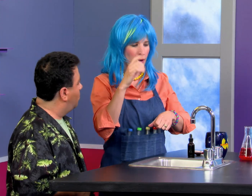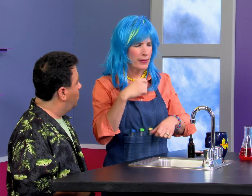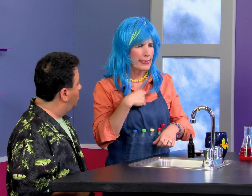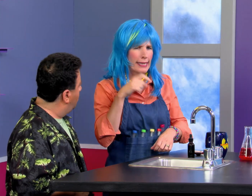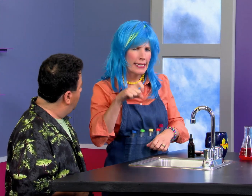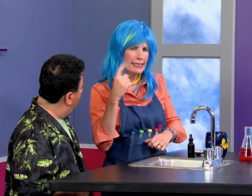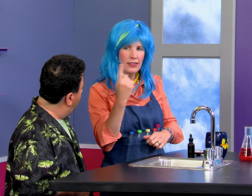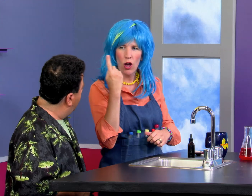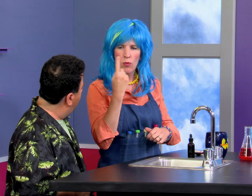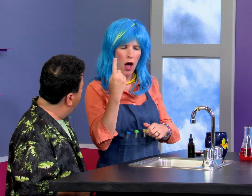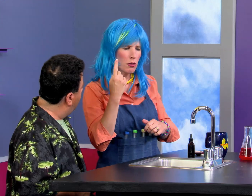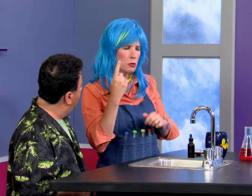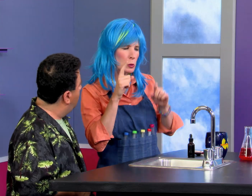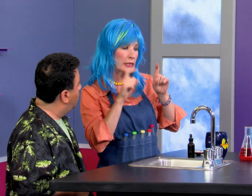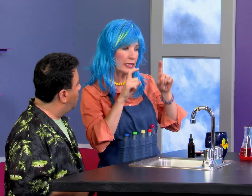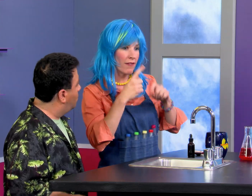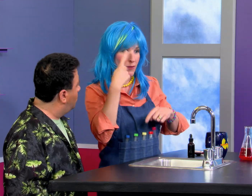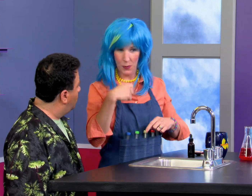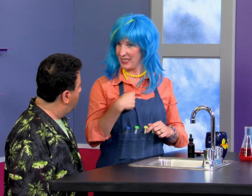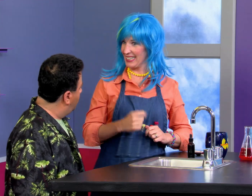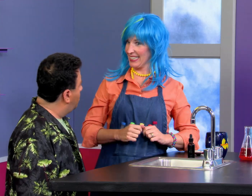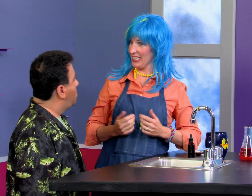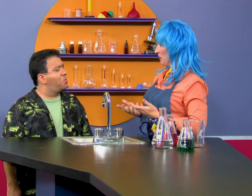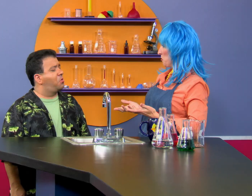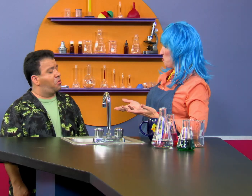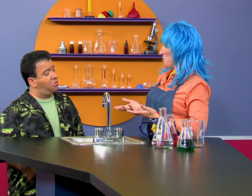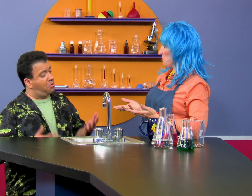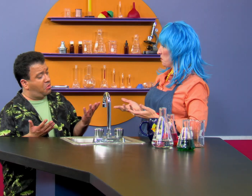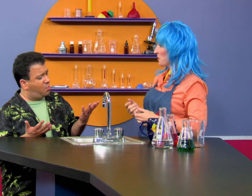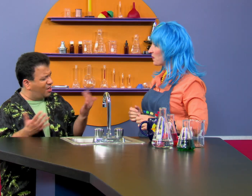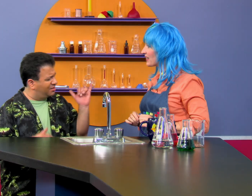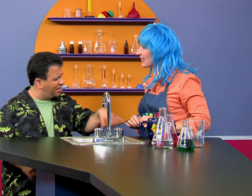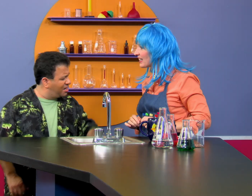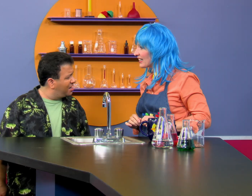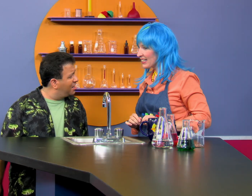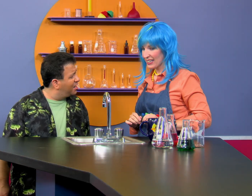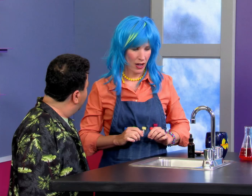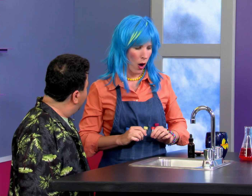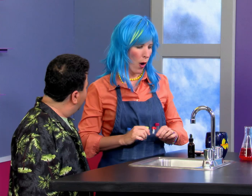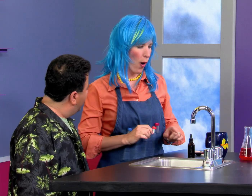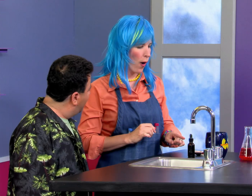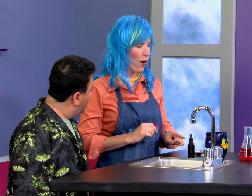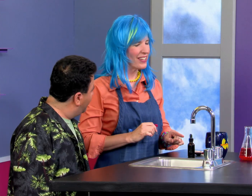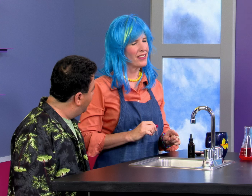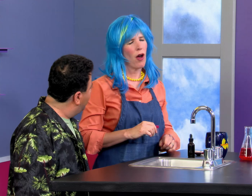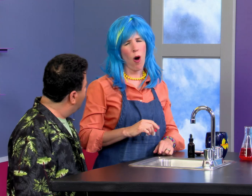AND I NEED SOMEONE TO TEST IT FOR ME. YOU WILLING? WHAT DOES IT DO?